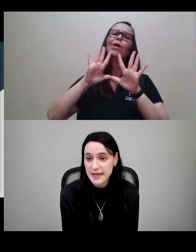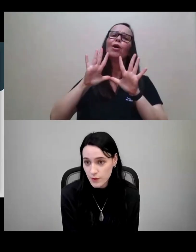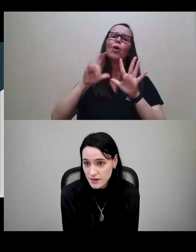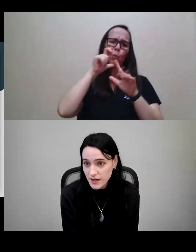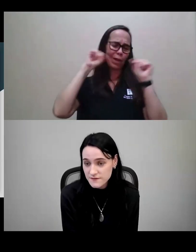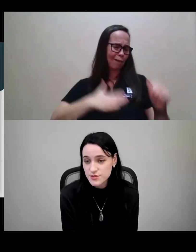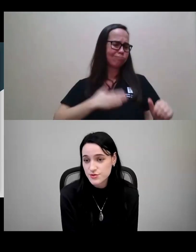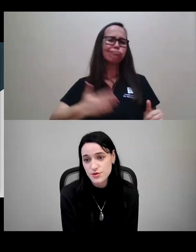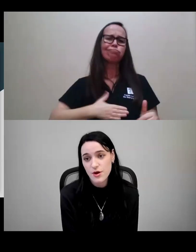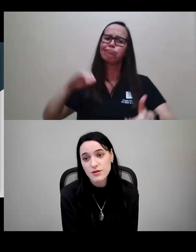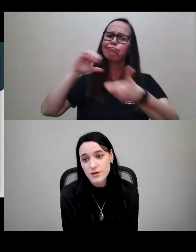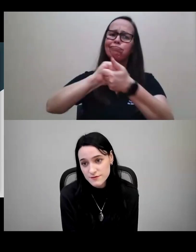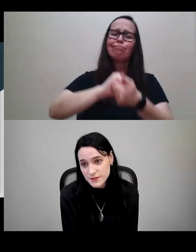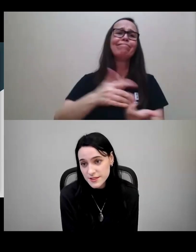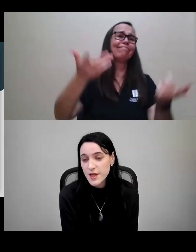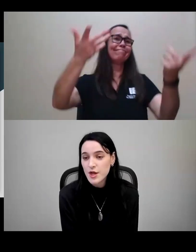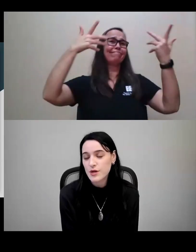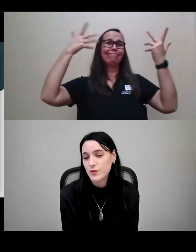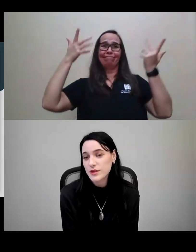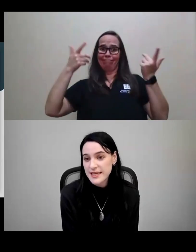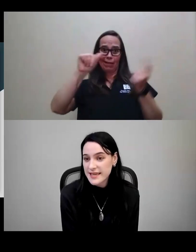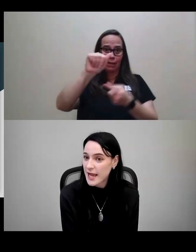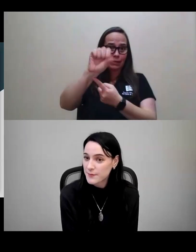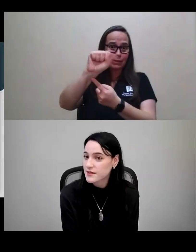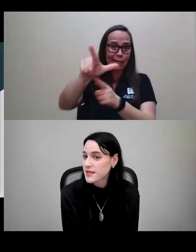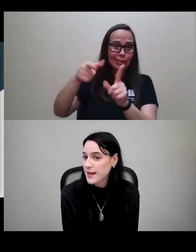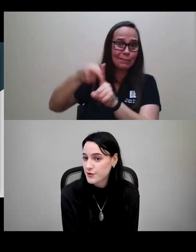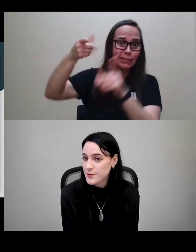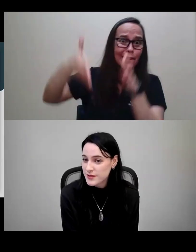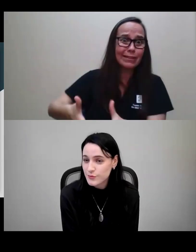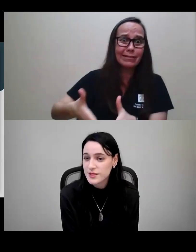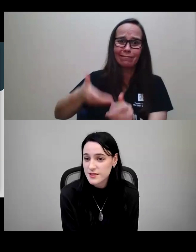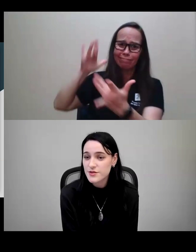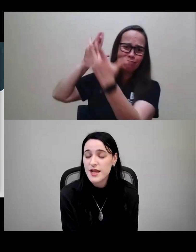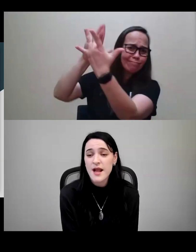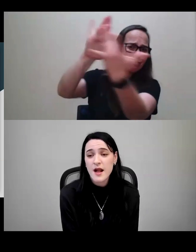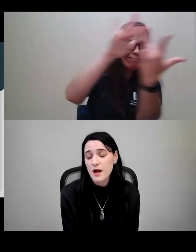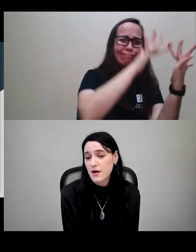have a network of teachers all over who are willing and happy to collaborate with you.